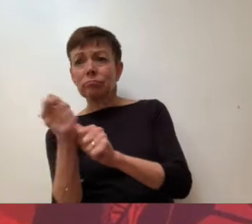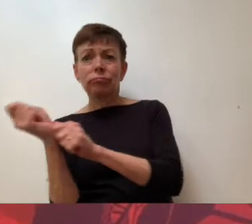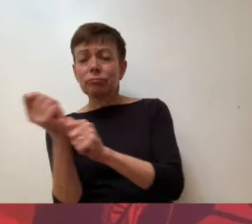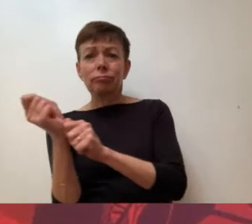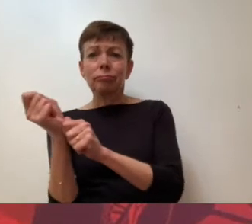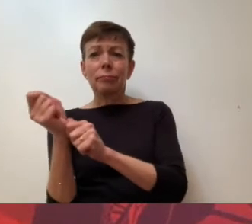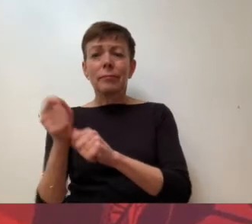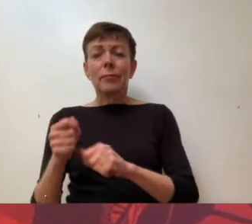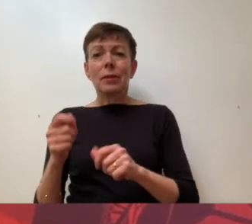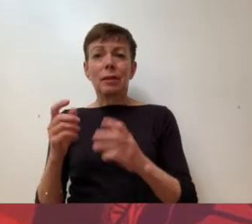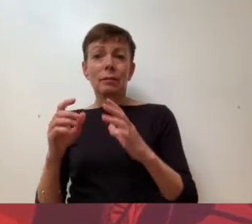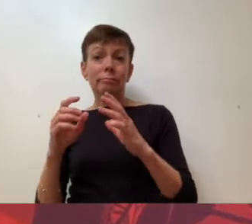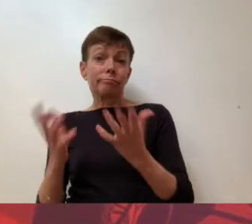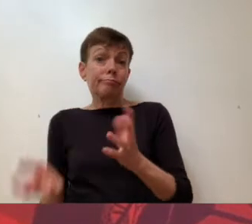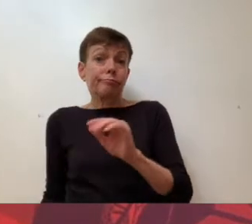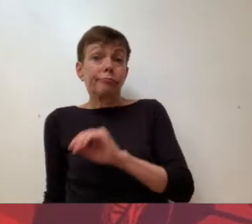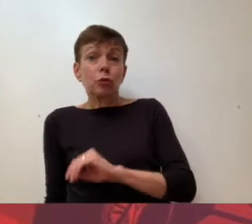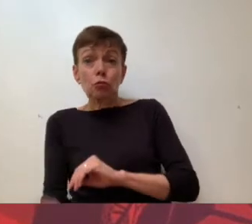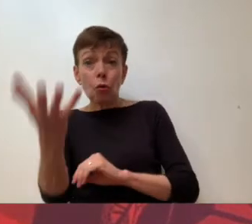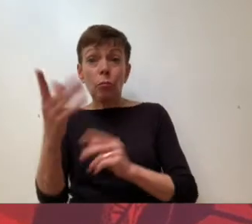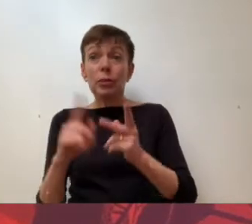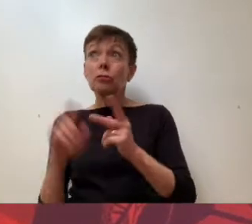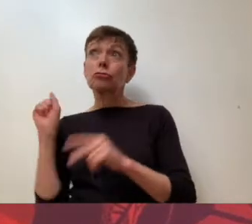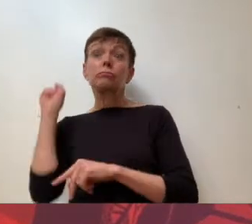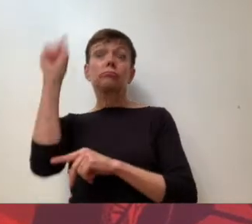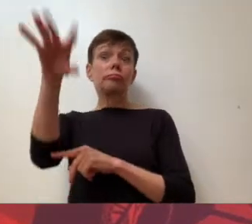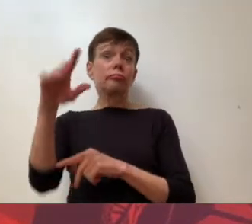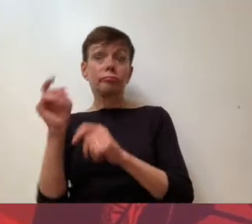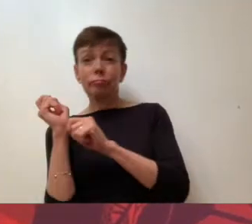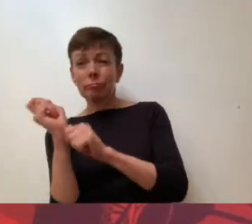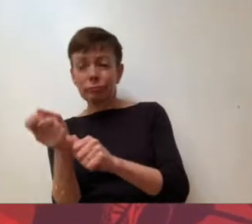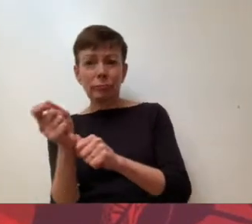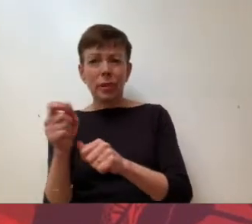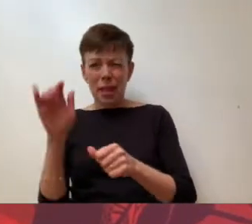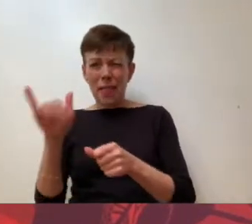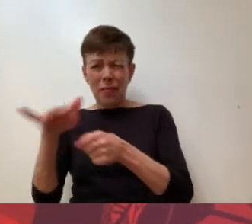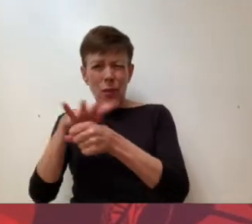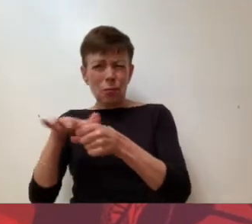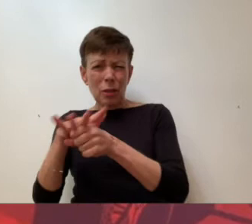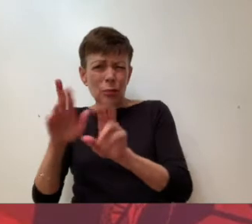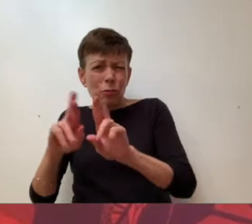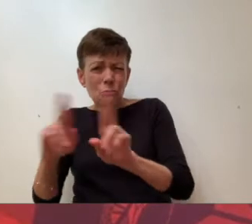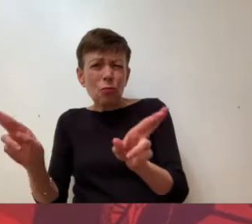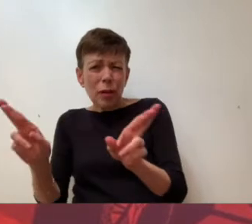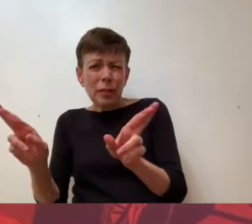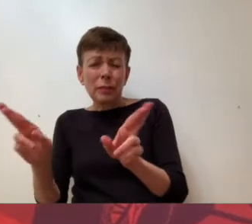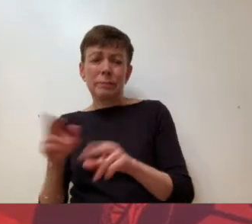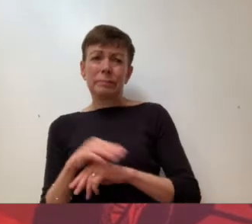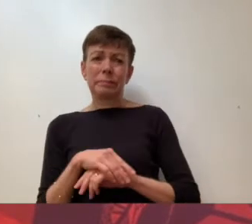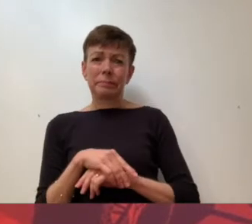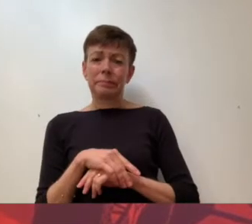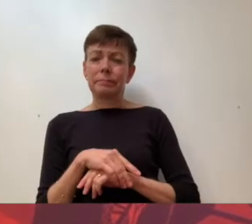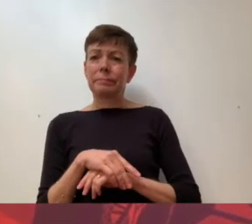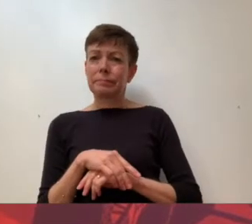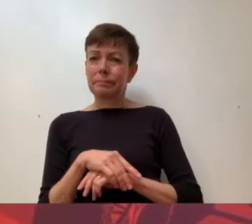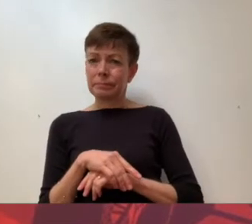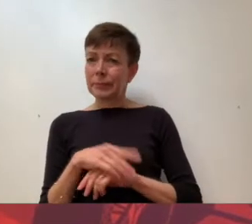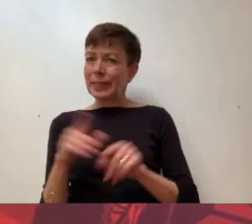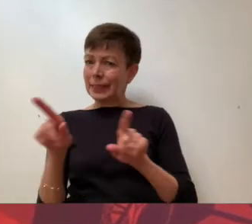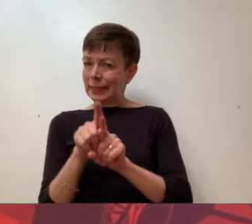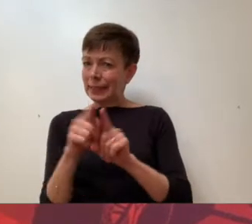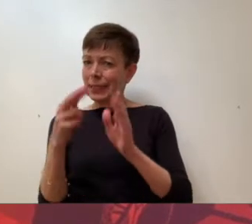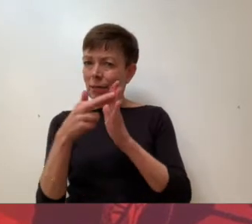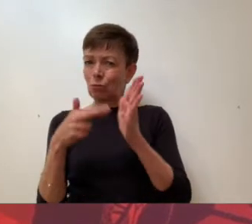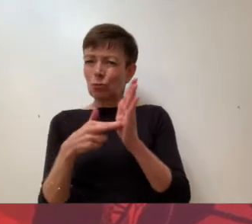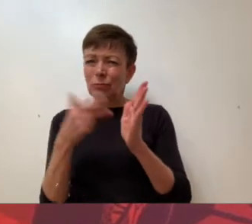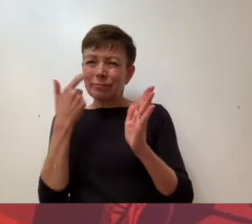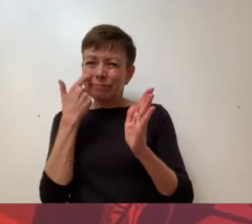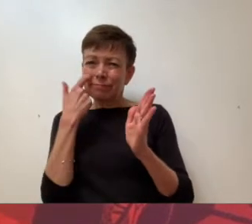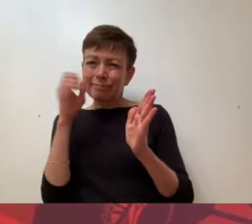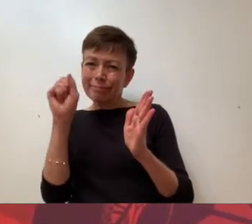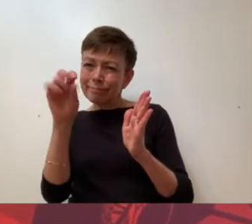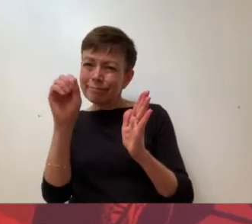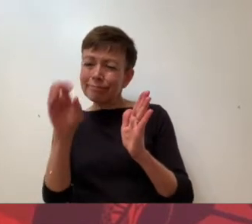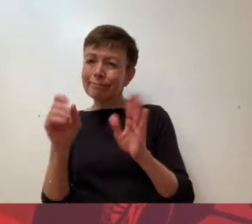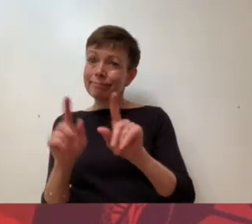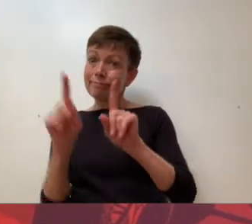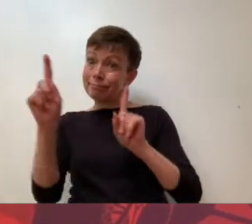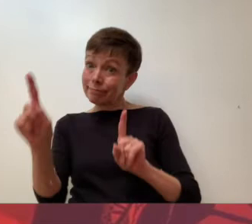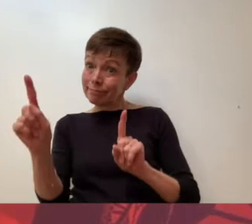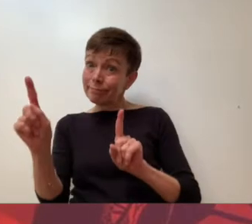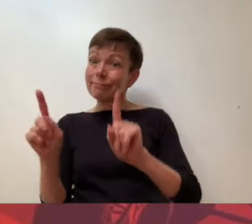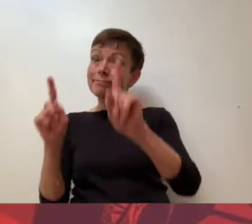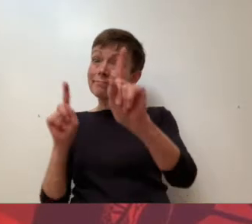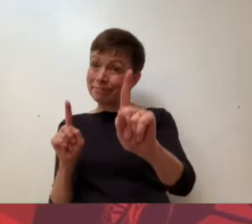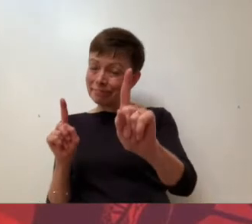relaunch of some of our amenities and programs. We appreciate having this opportunity to speak